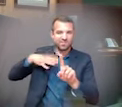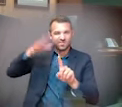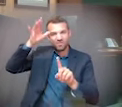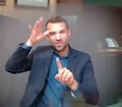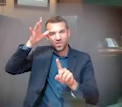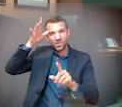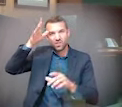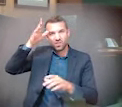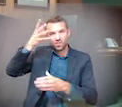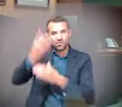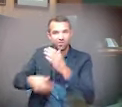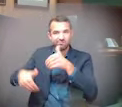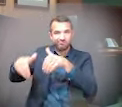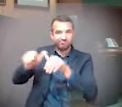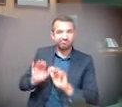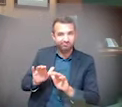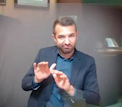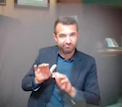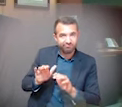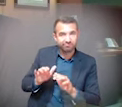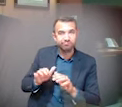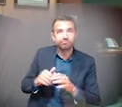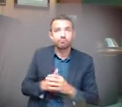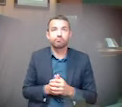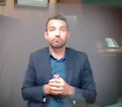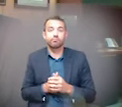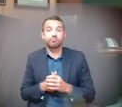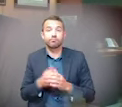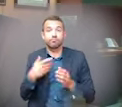And first, my cousin passed away who lived right next to me,